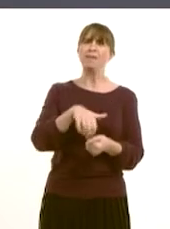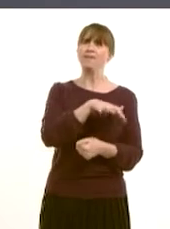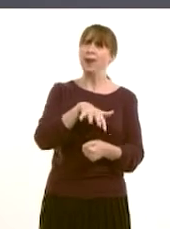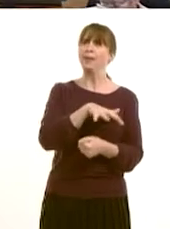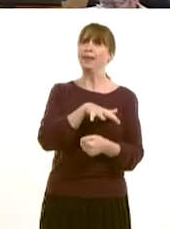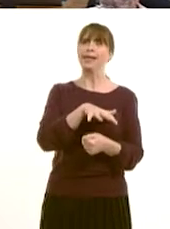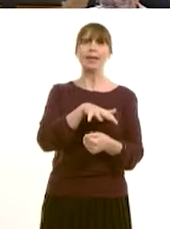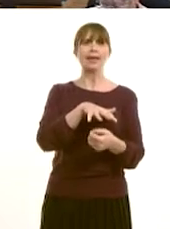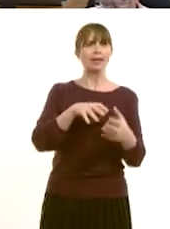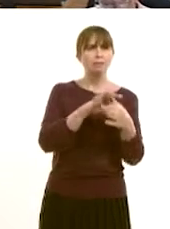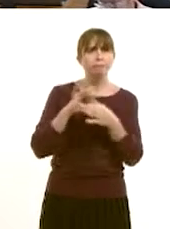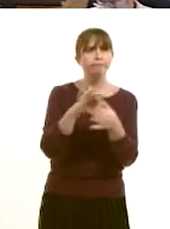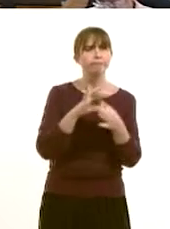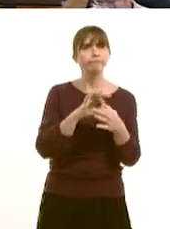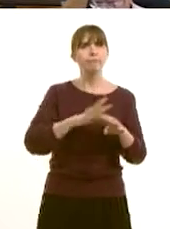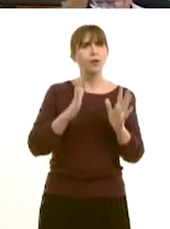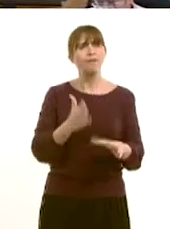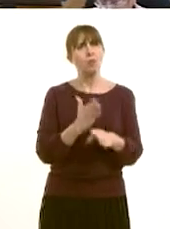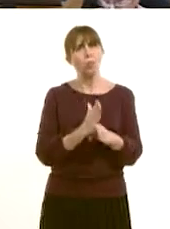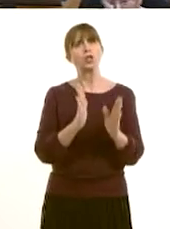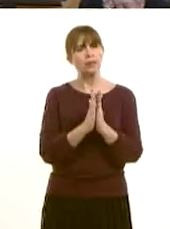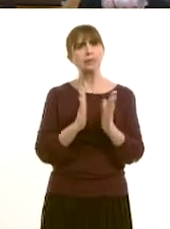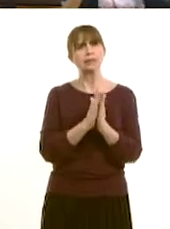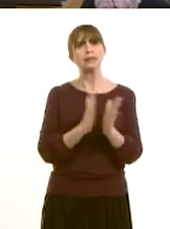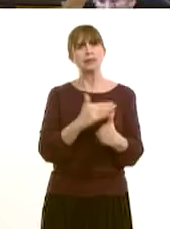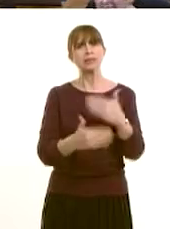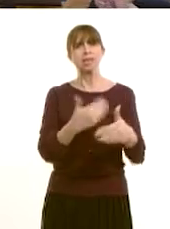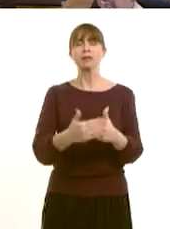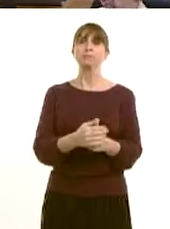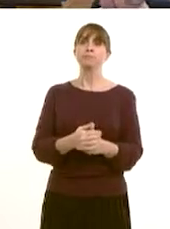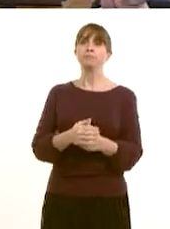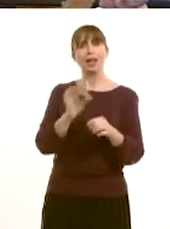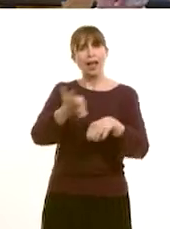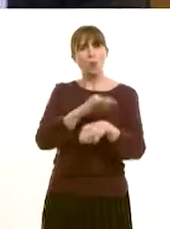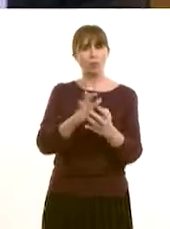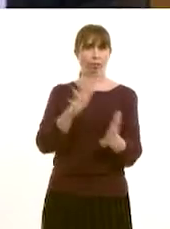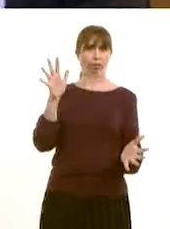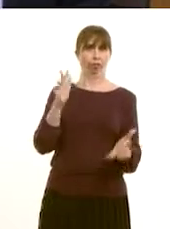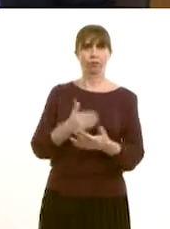Carwyn Jones: We take the view that this is an issue that should be devolved. We have argued for this to be devolved.